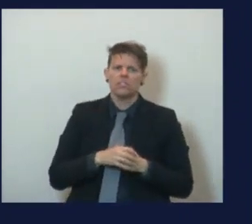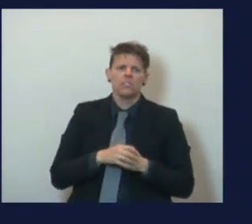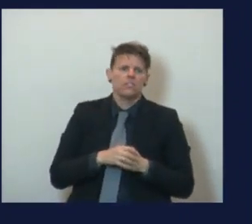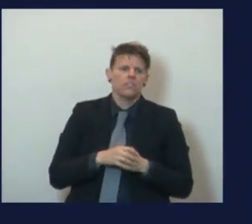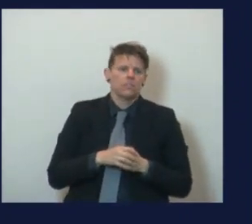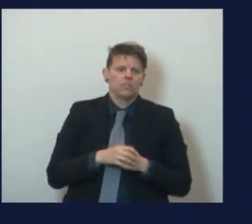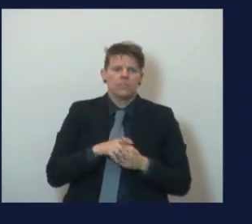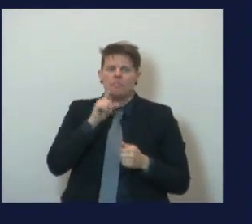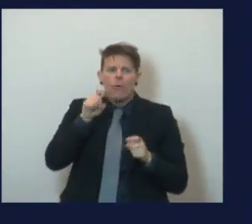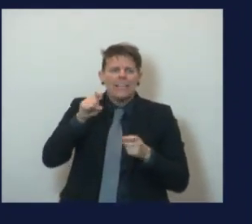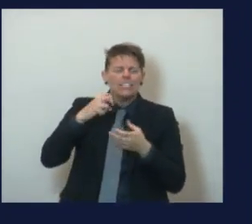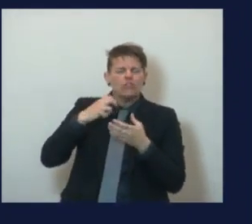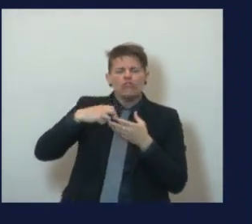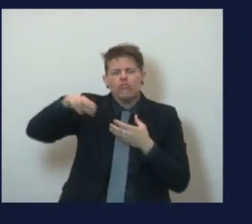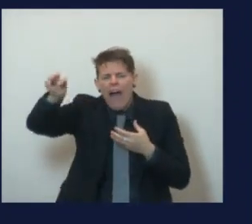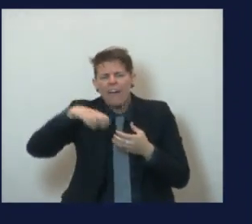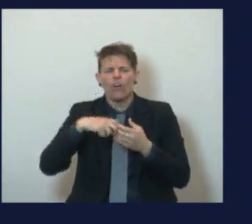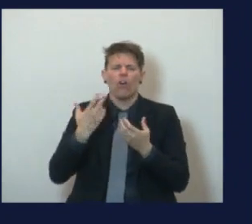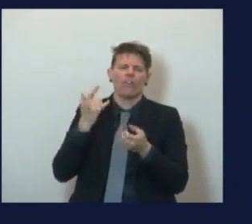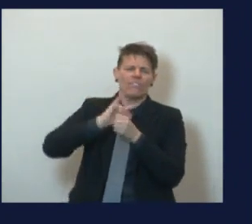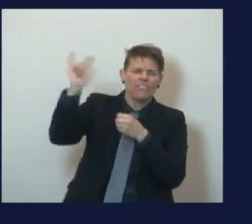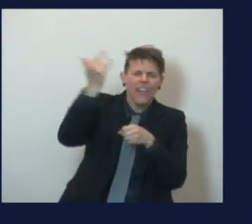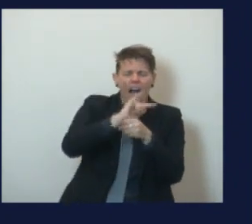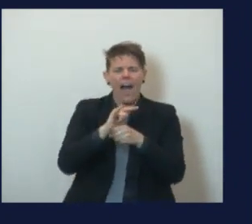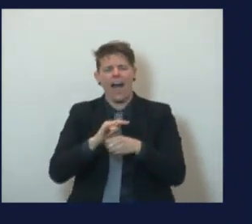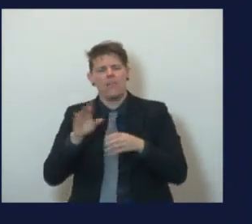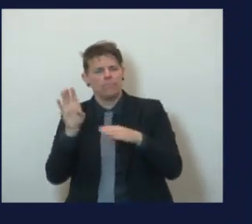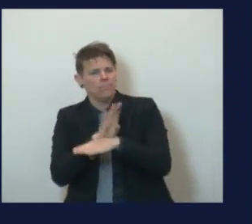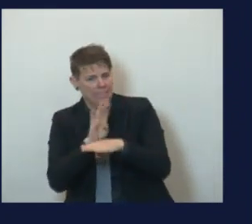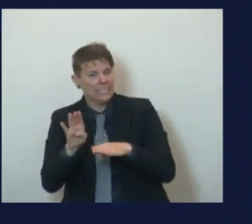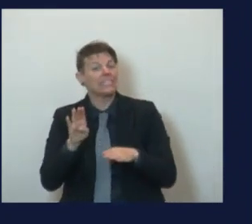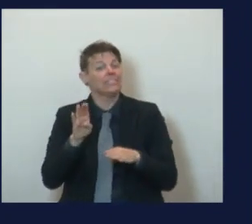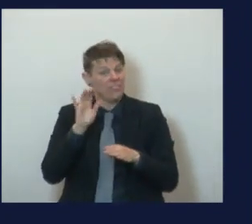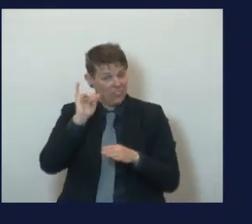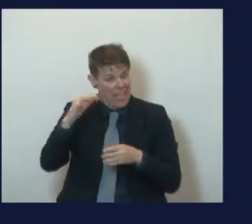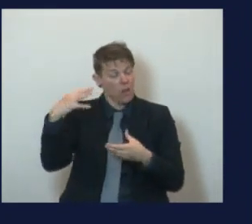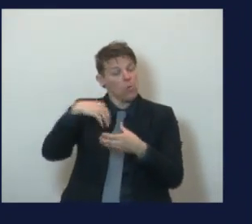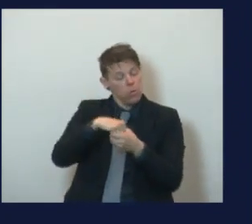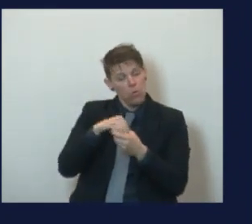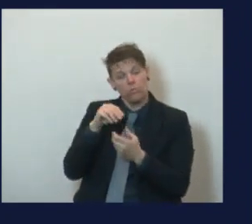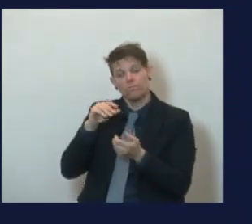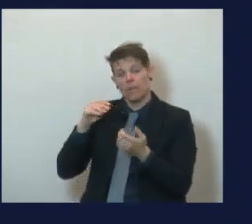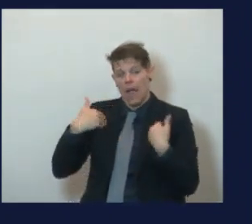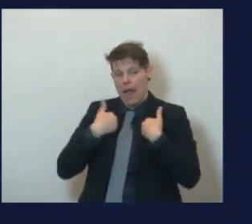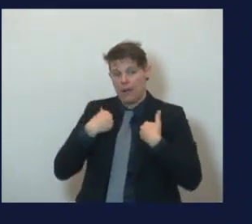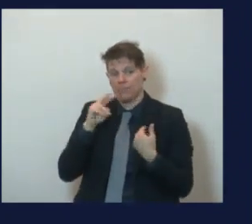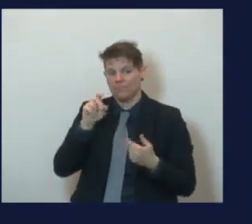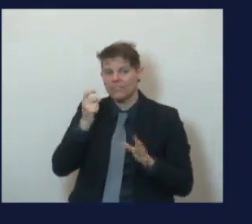YOU WANT TO MANAGE THE VIRUS CO-EXIST BUT PROTECT PEOPL NO UNNECESSARY TRAVEL TRIPS OR BUSINESSES.